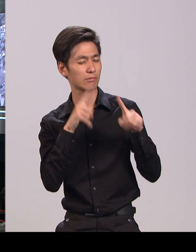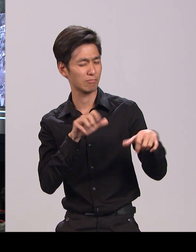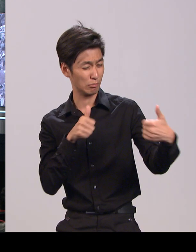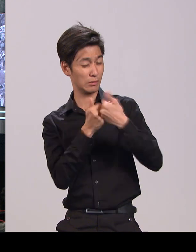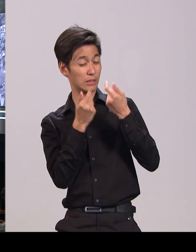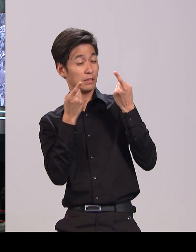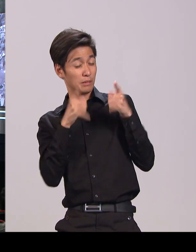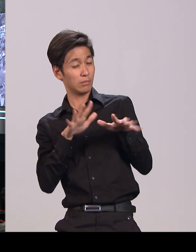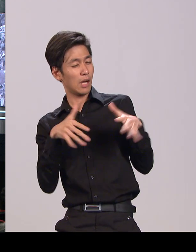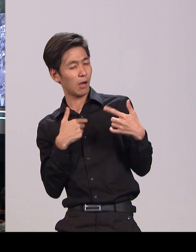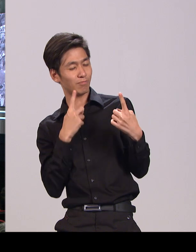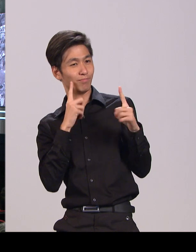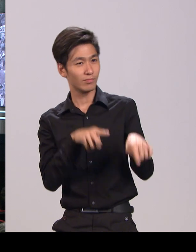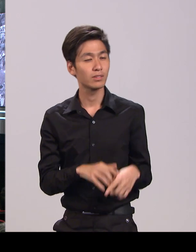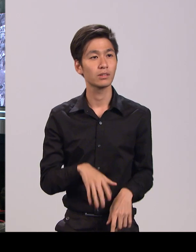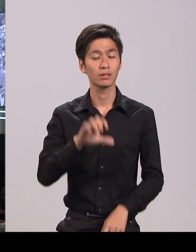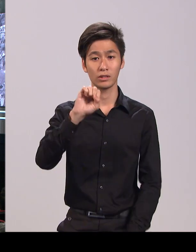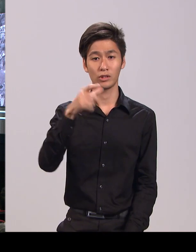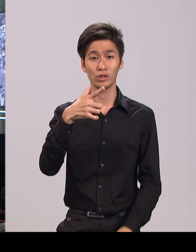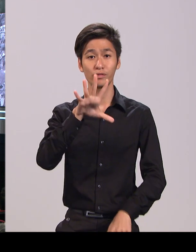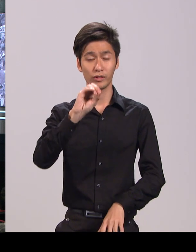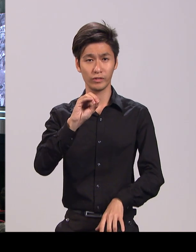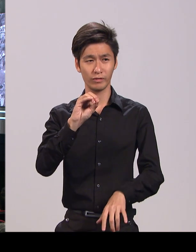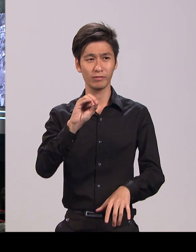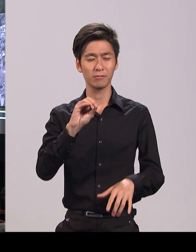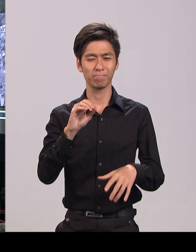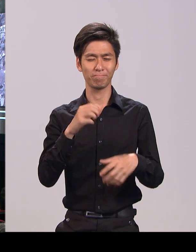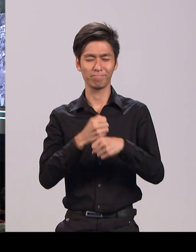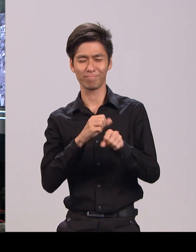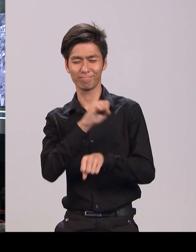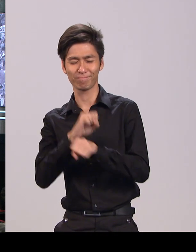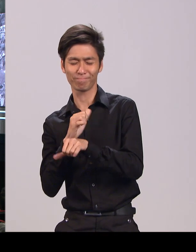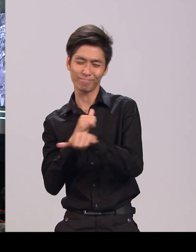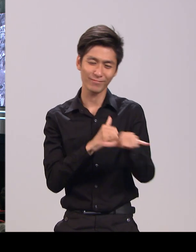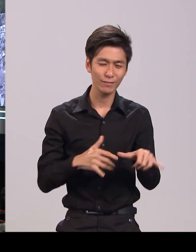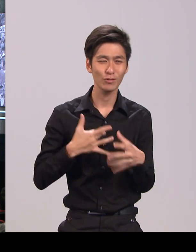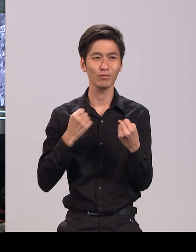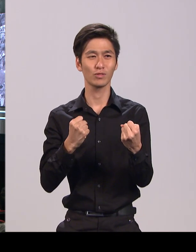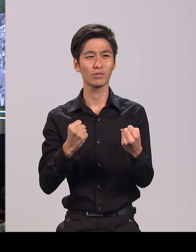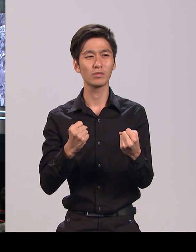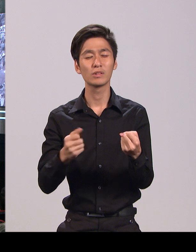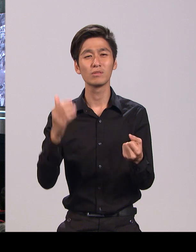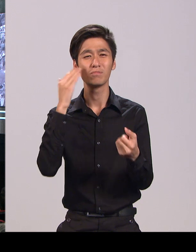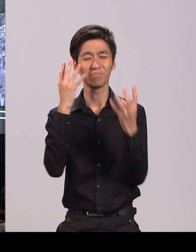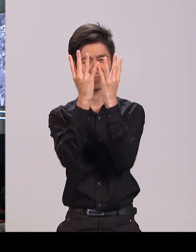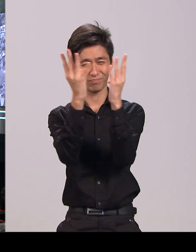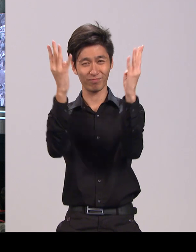SG50 strengthened our sense of nationhood and togetherness. We grieved together, at Mr Lee Kuan Yew’s passing.